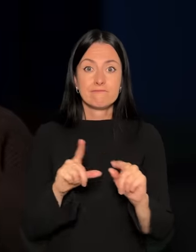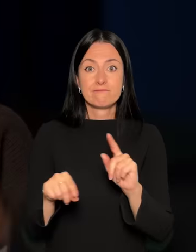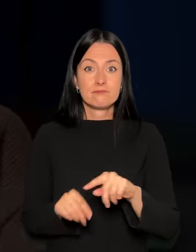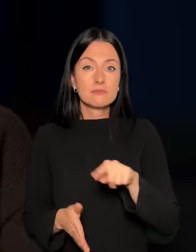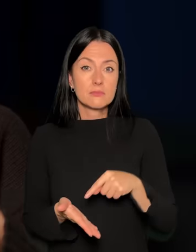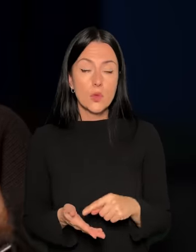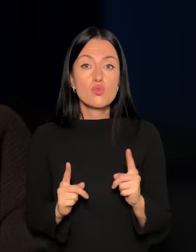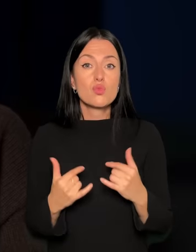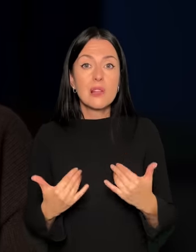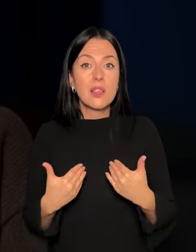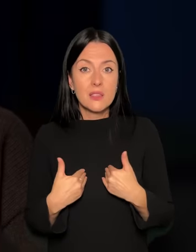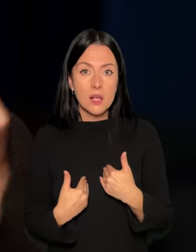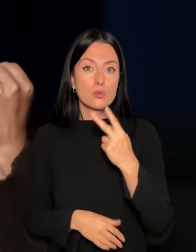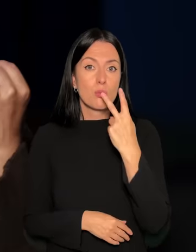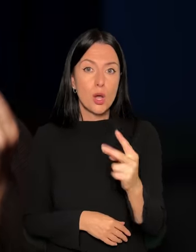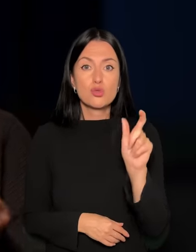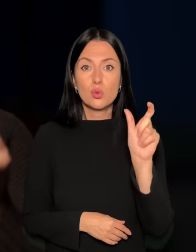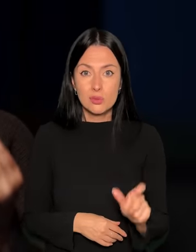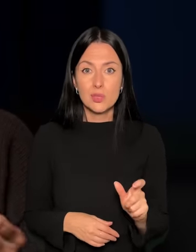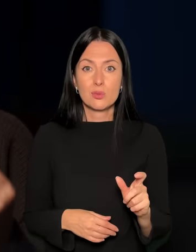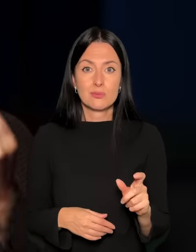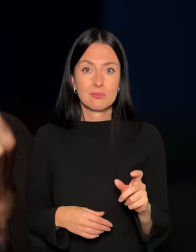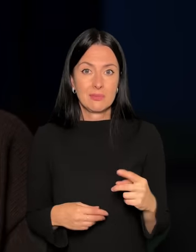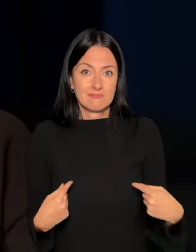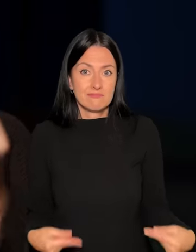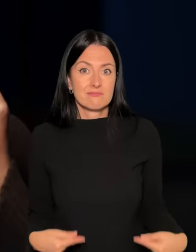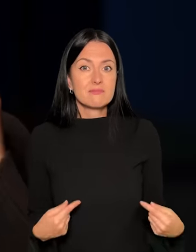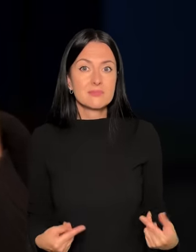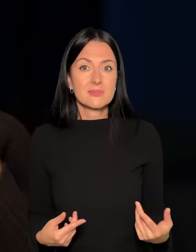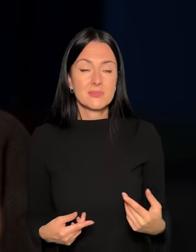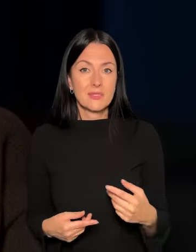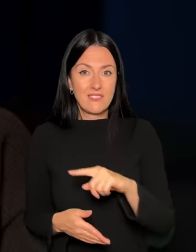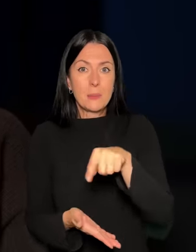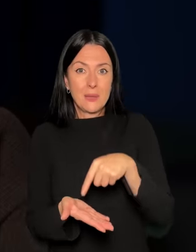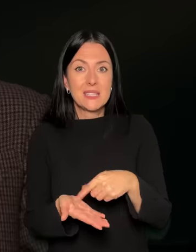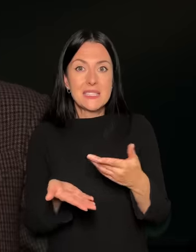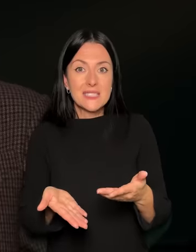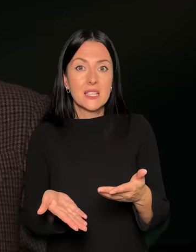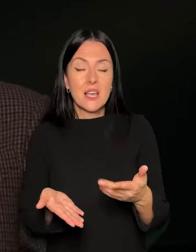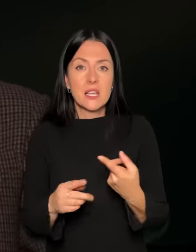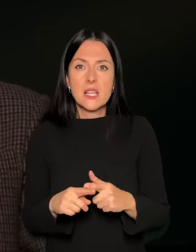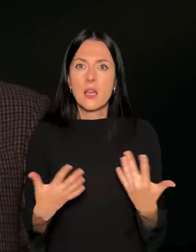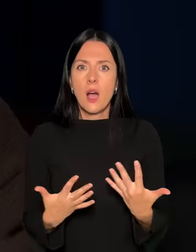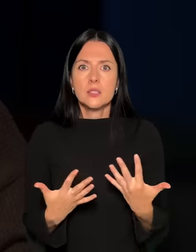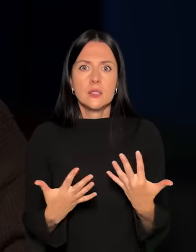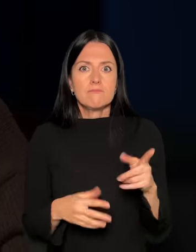And why is it rare for us to see someone in a wheelchair in the city?